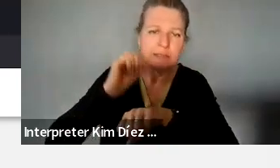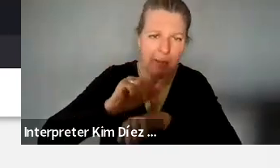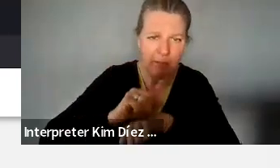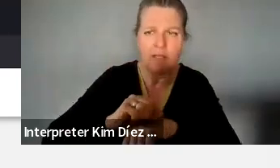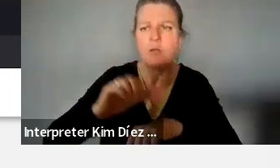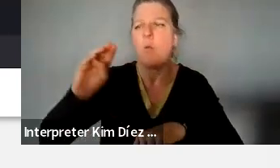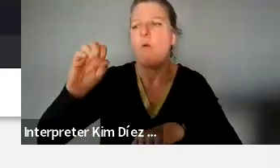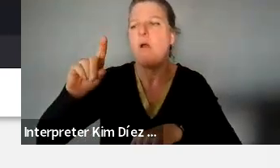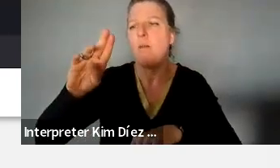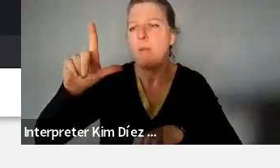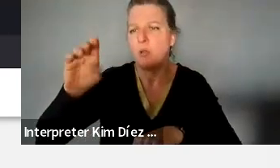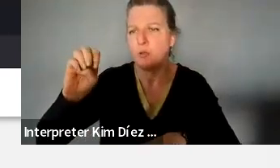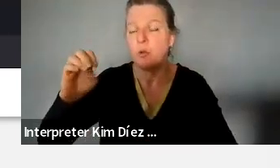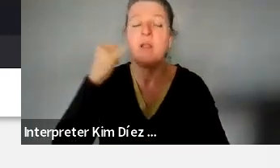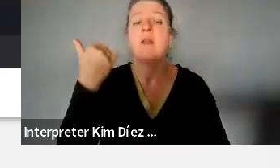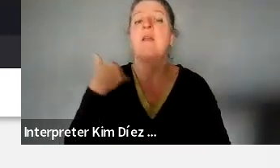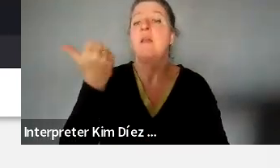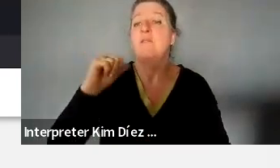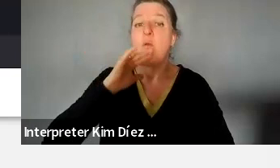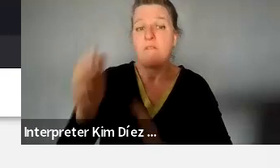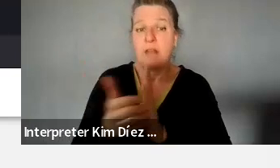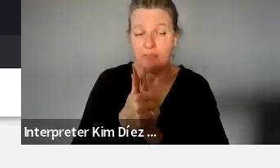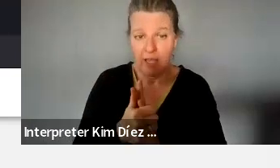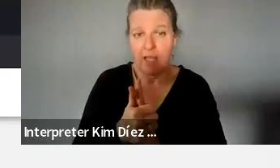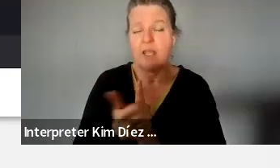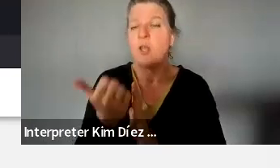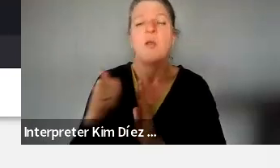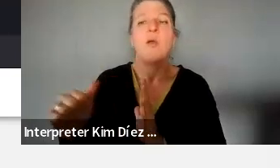and if you have anything to attach or any relevant links to post, you can post,